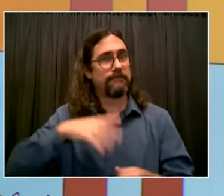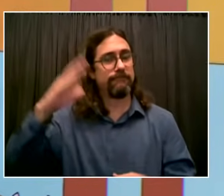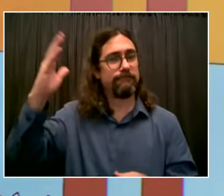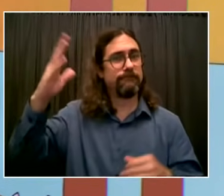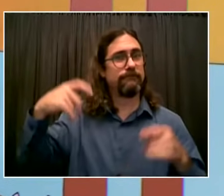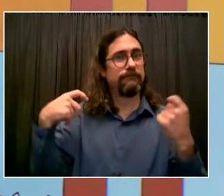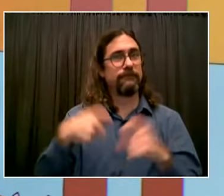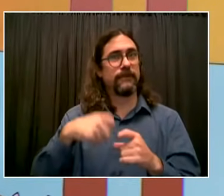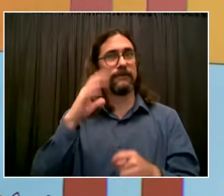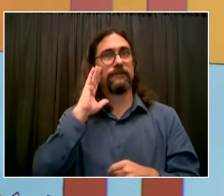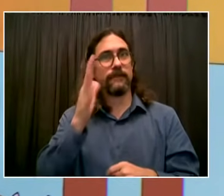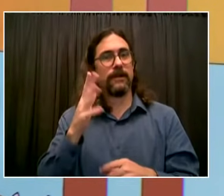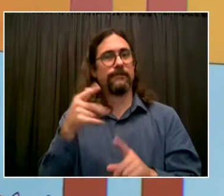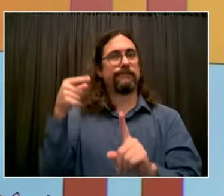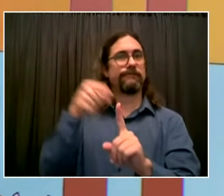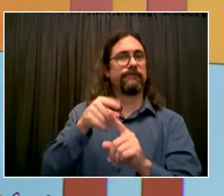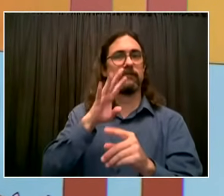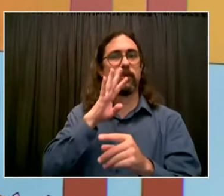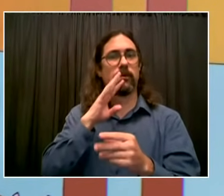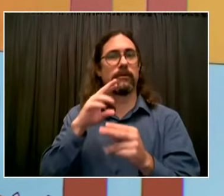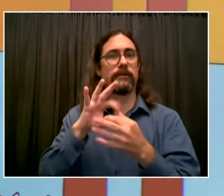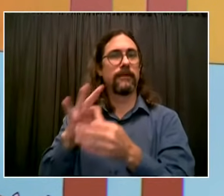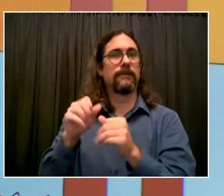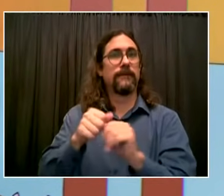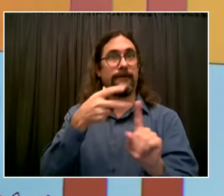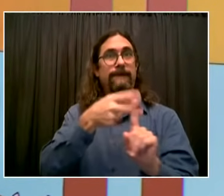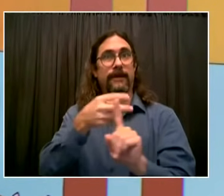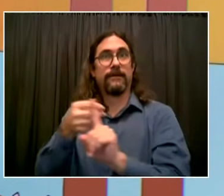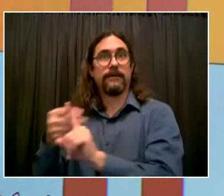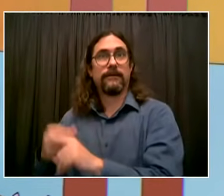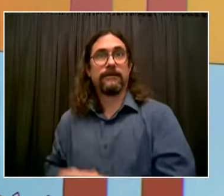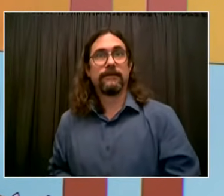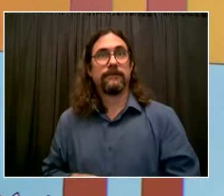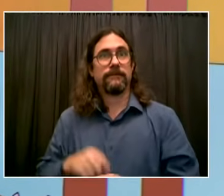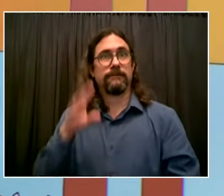1,505 CASES. FEW WORDS IN SPANISH. MY FAVORITE TOPIC